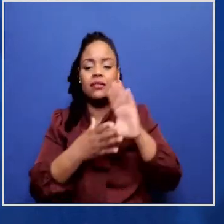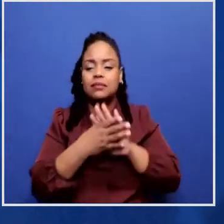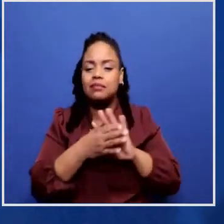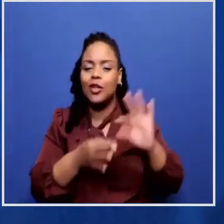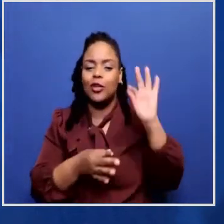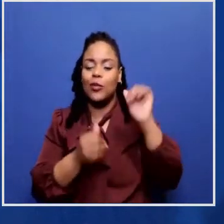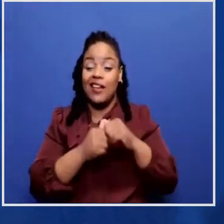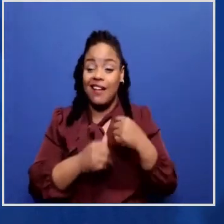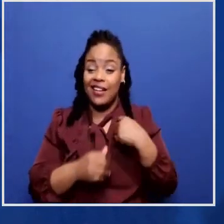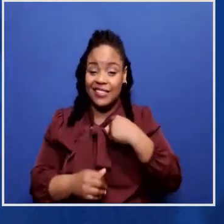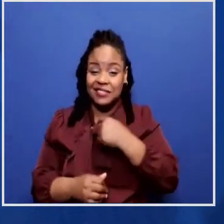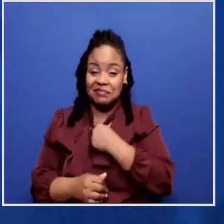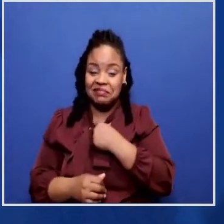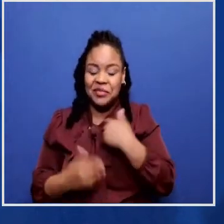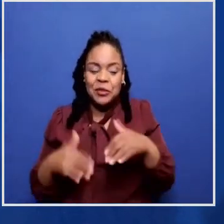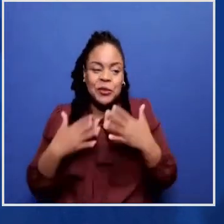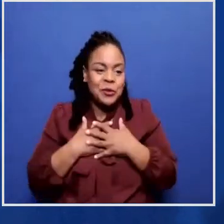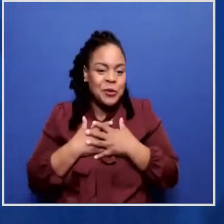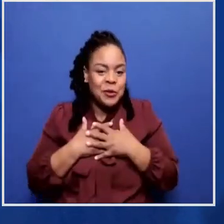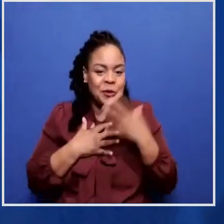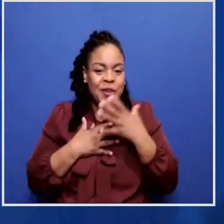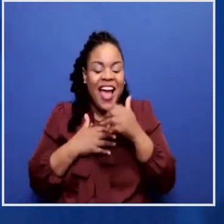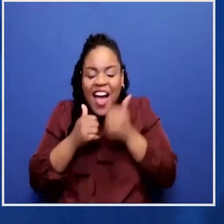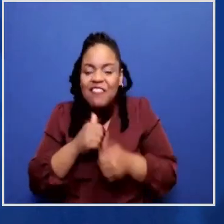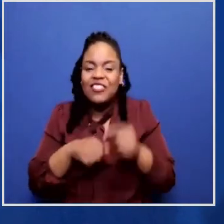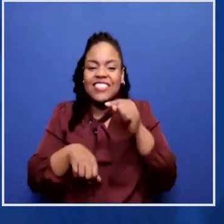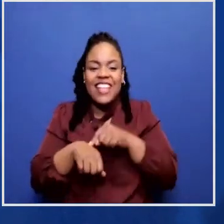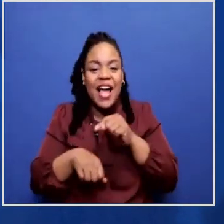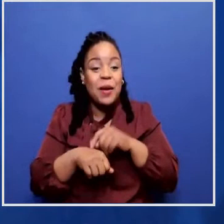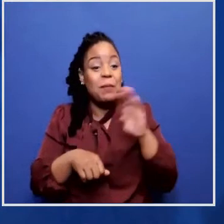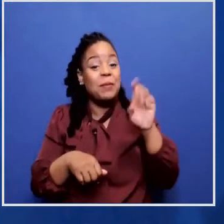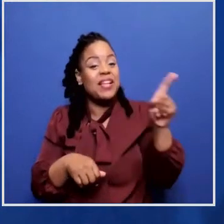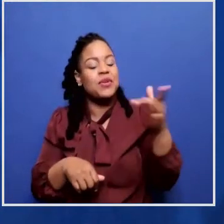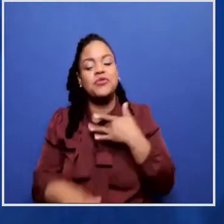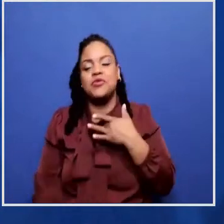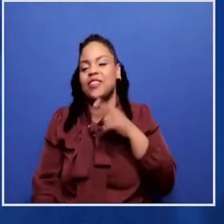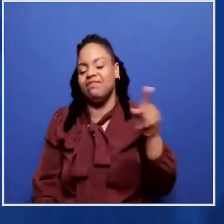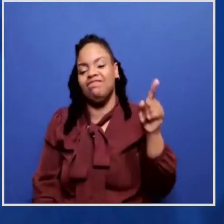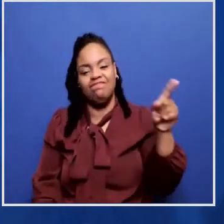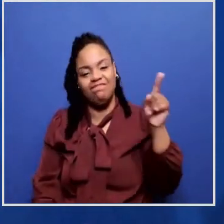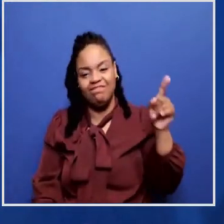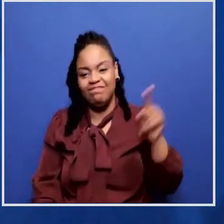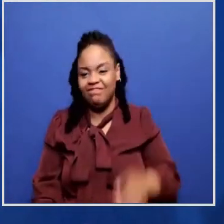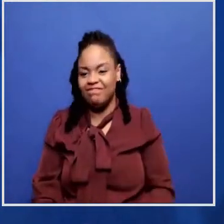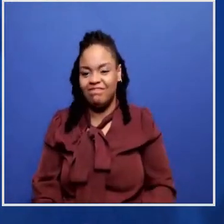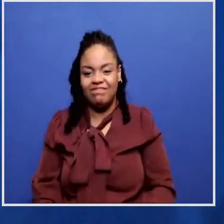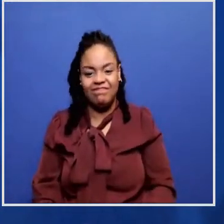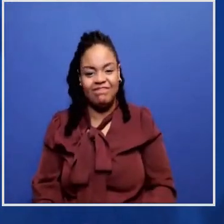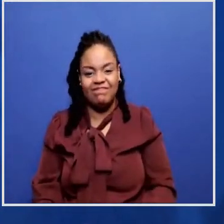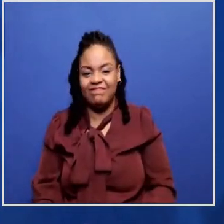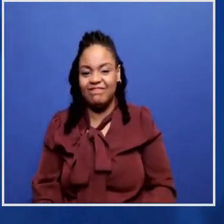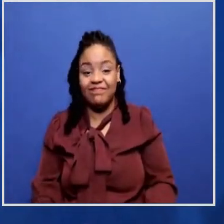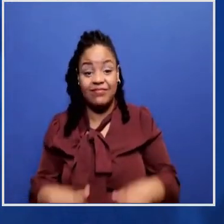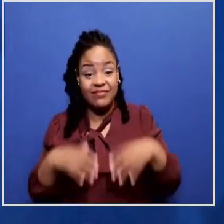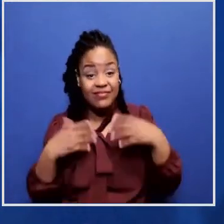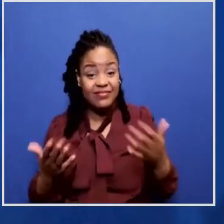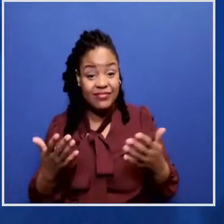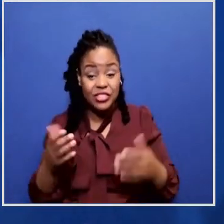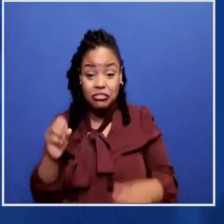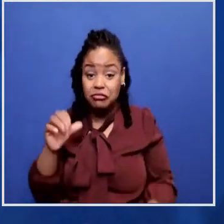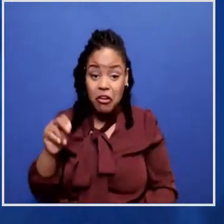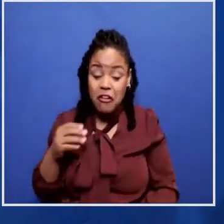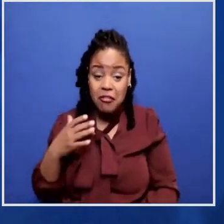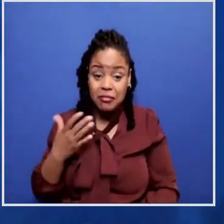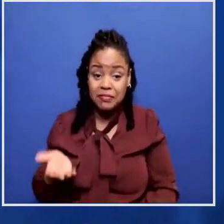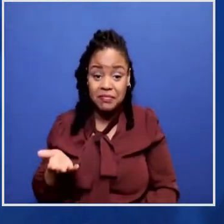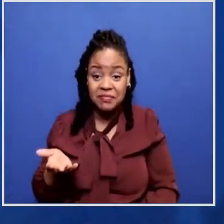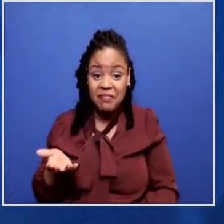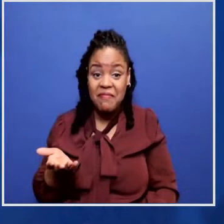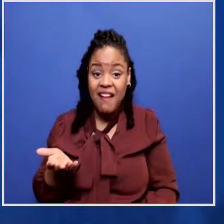BIT OF DR. KING'S SPIRIT WITH